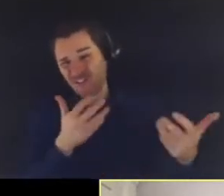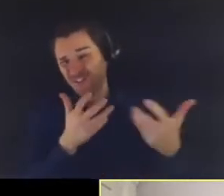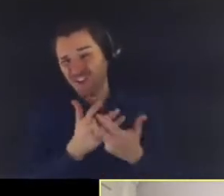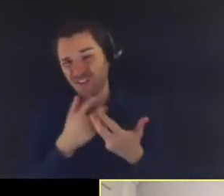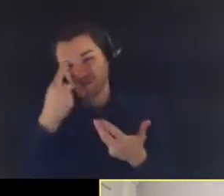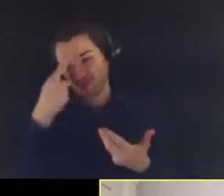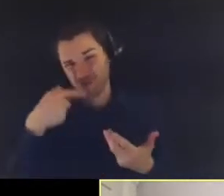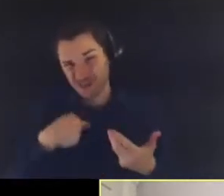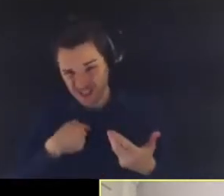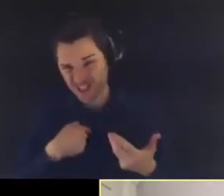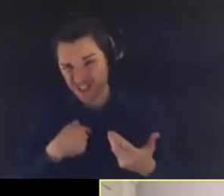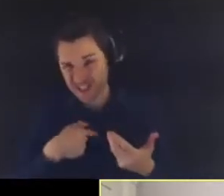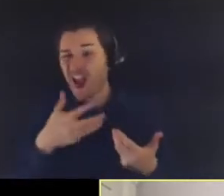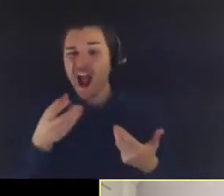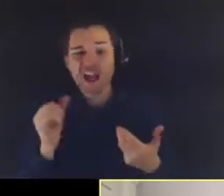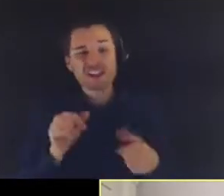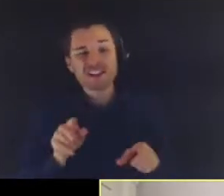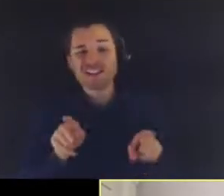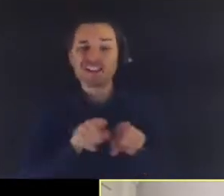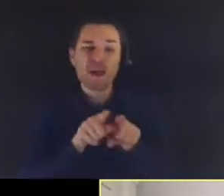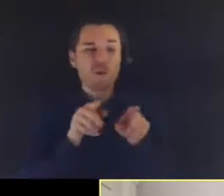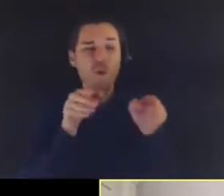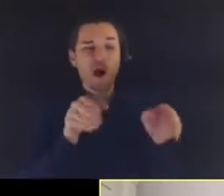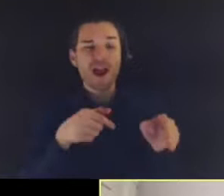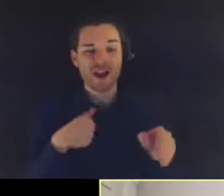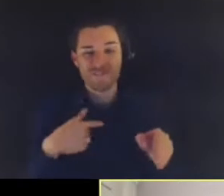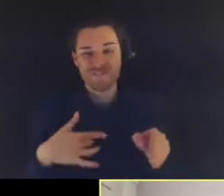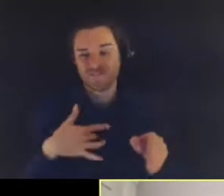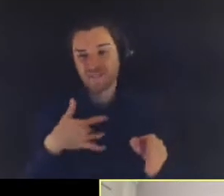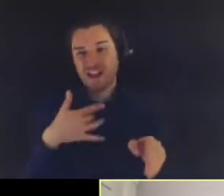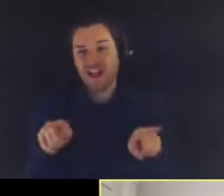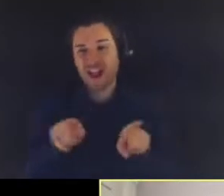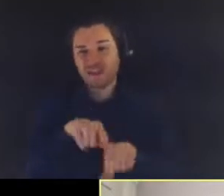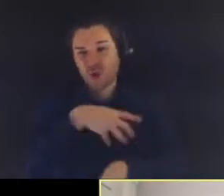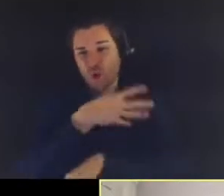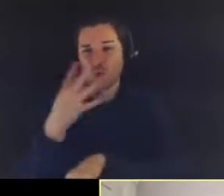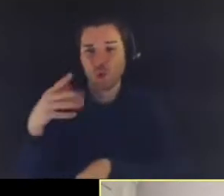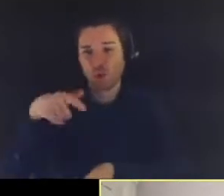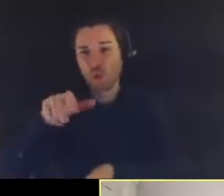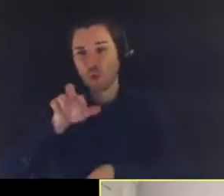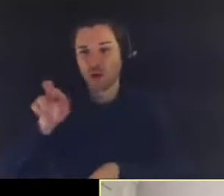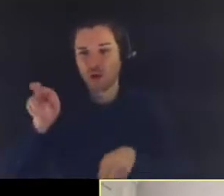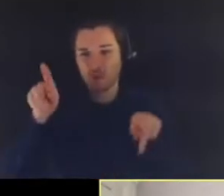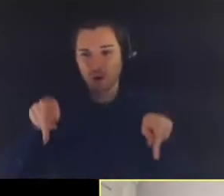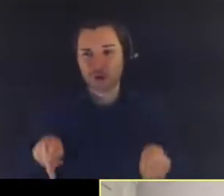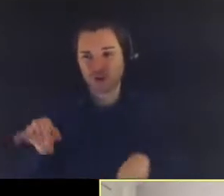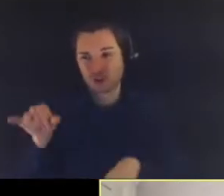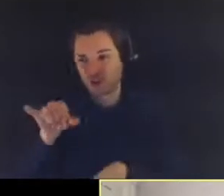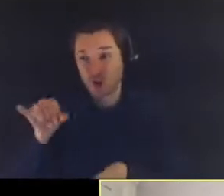being queer that if I were to hide that I m queer and then they hire me because I ve